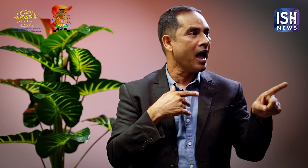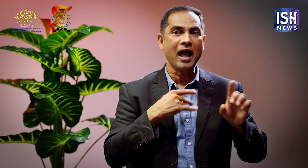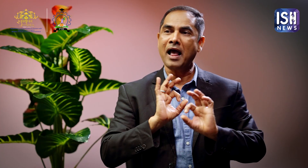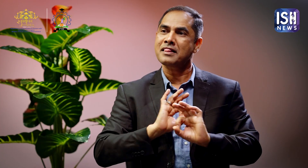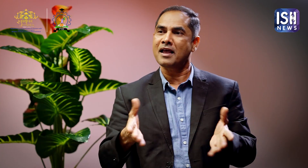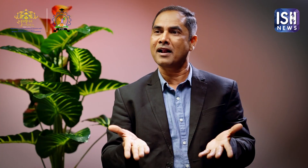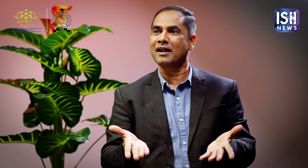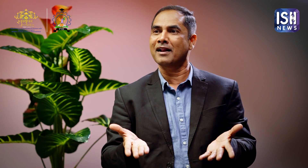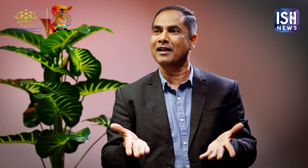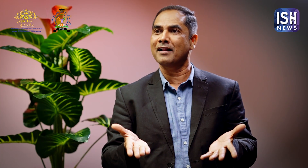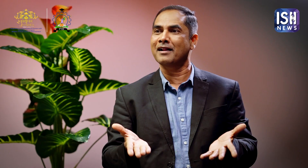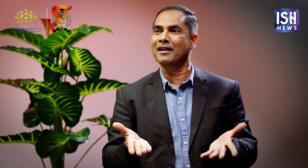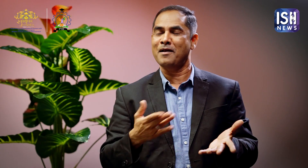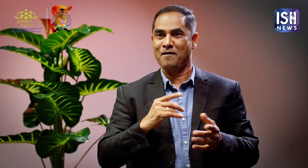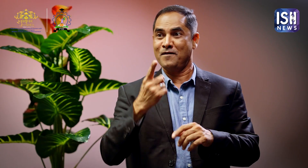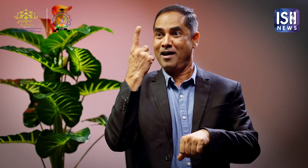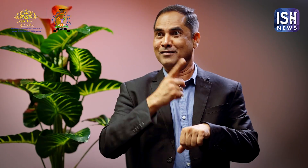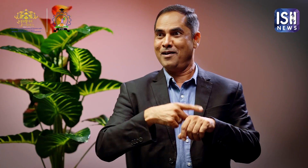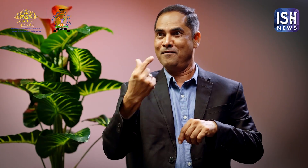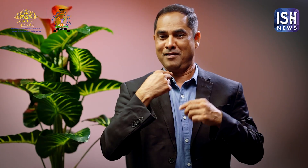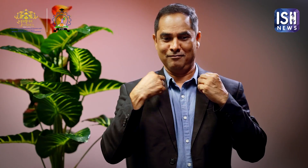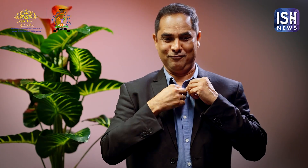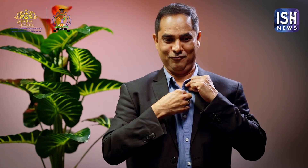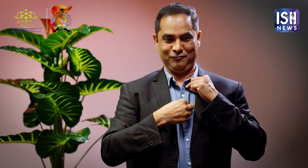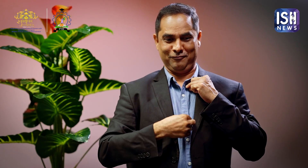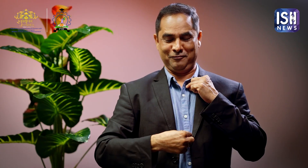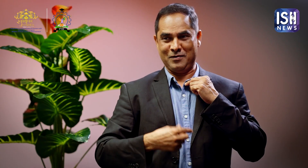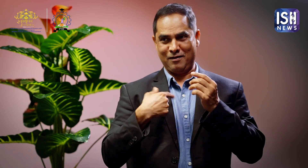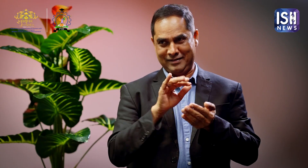Fortunately, I had already been working on it, so I produced the first video, wearing just a simple shirt.